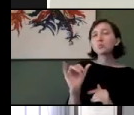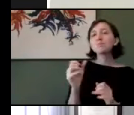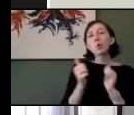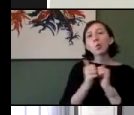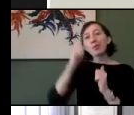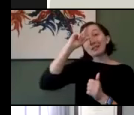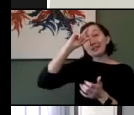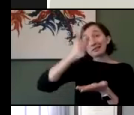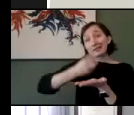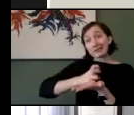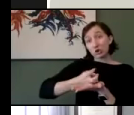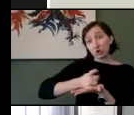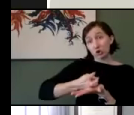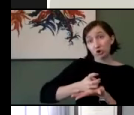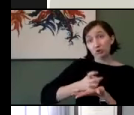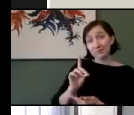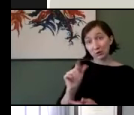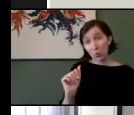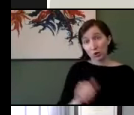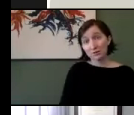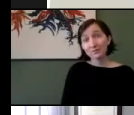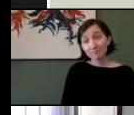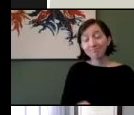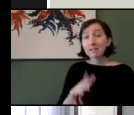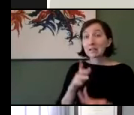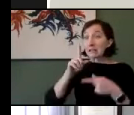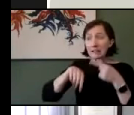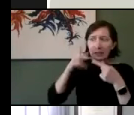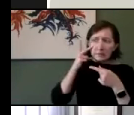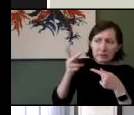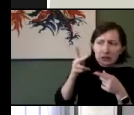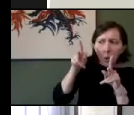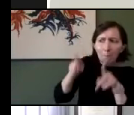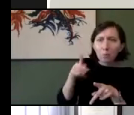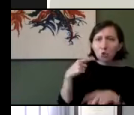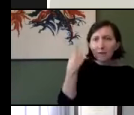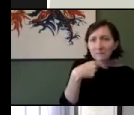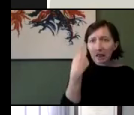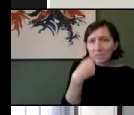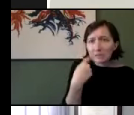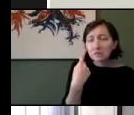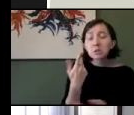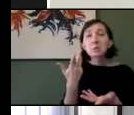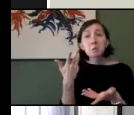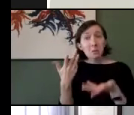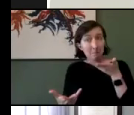Not being able to see someone's face could be a safety issue